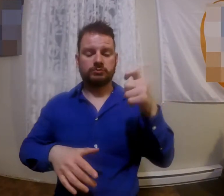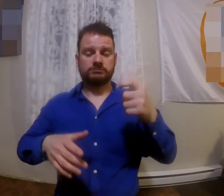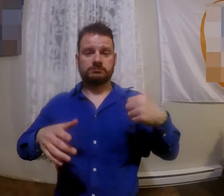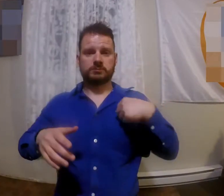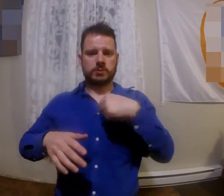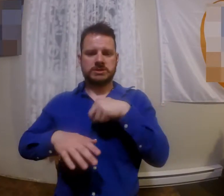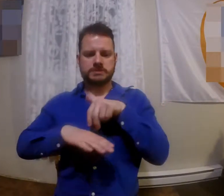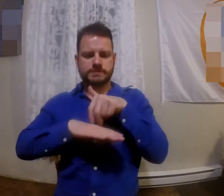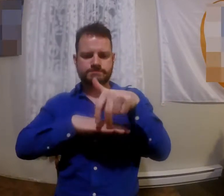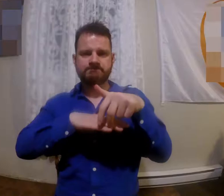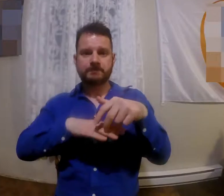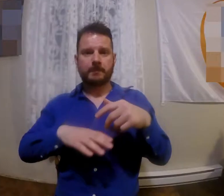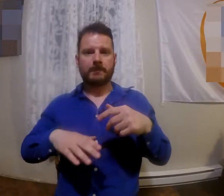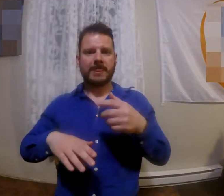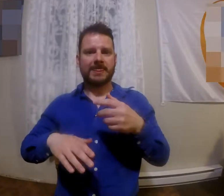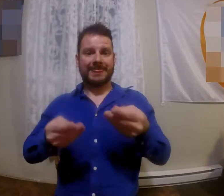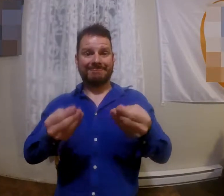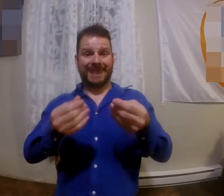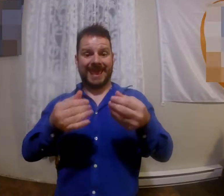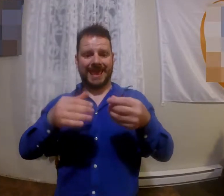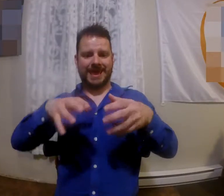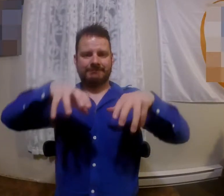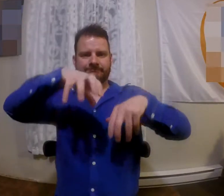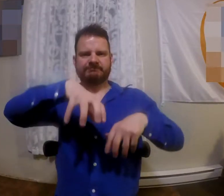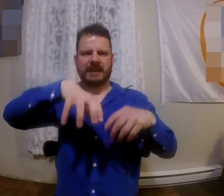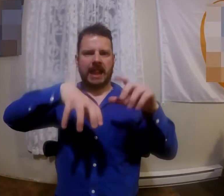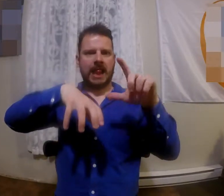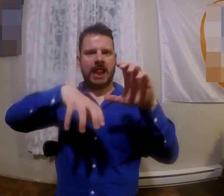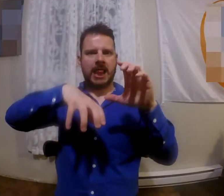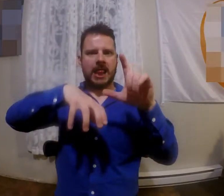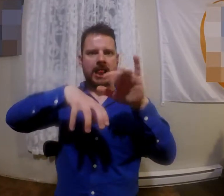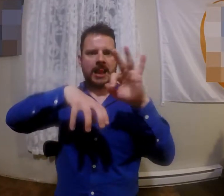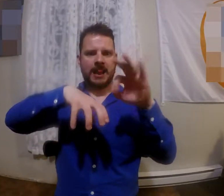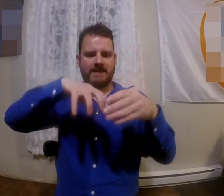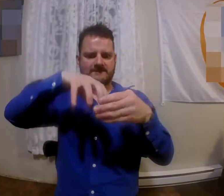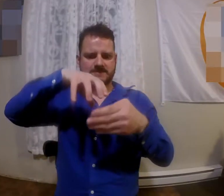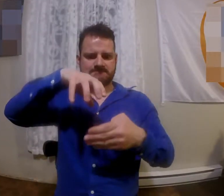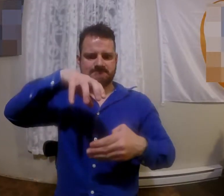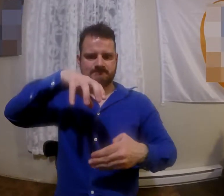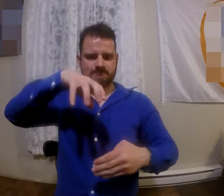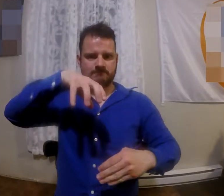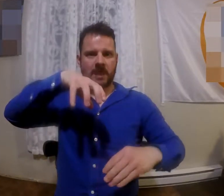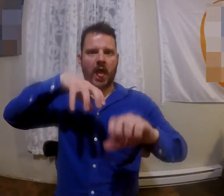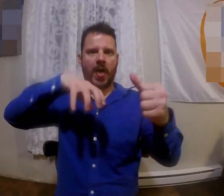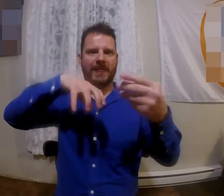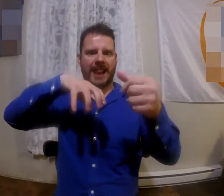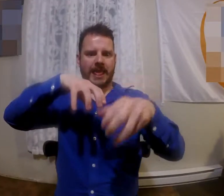We were on a land approaching a cliff that was facing another cliff,